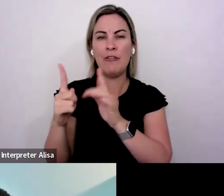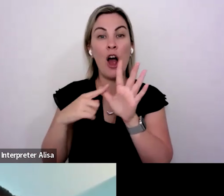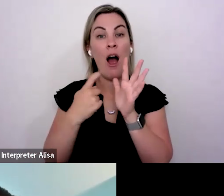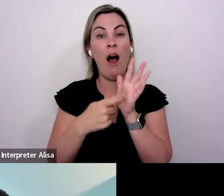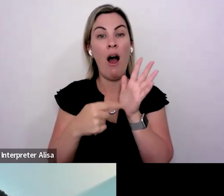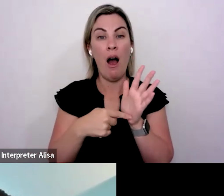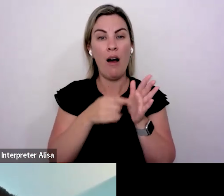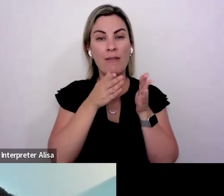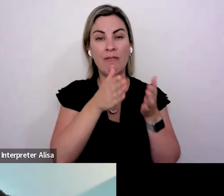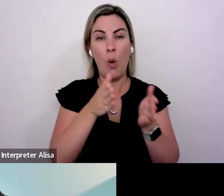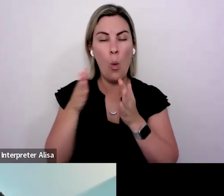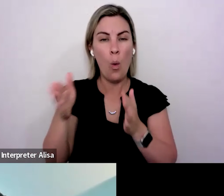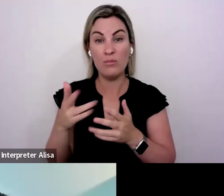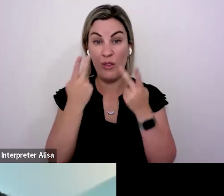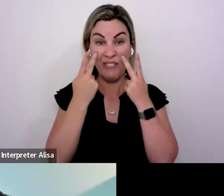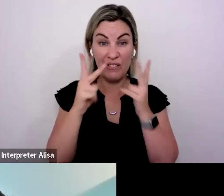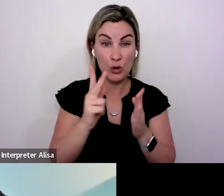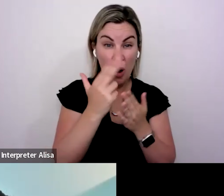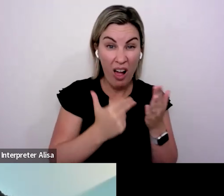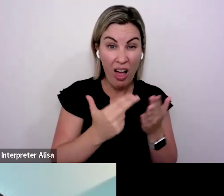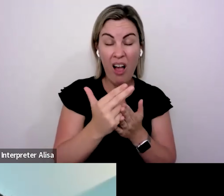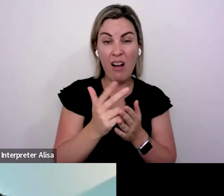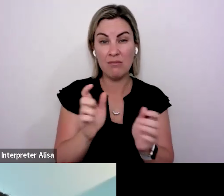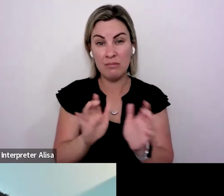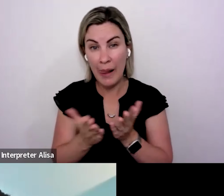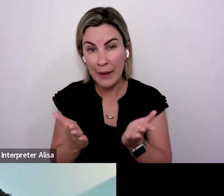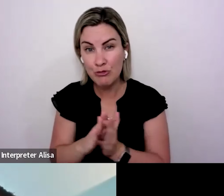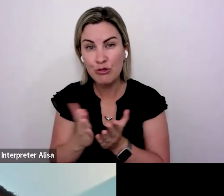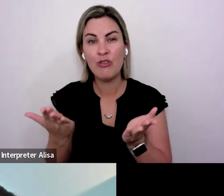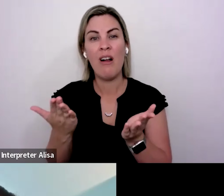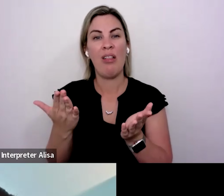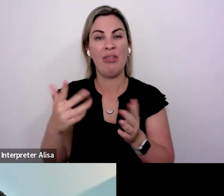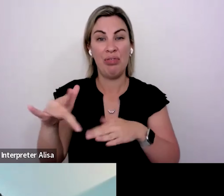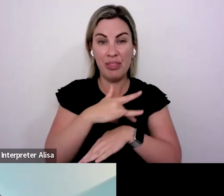so visual arts, literature, theatre, dance, music, multi-arts projects,